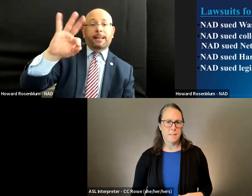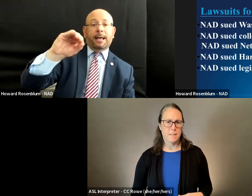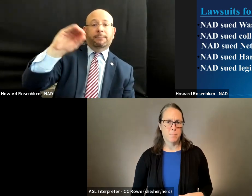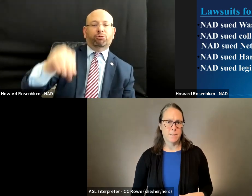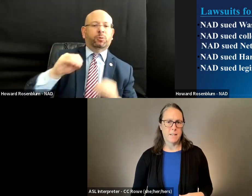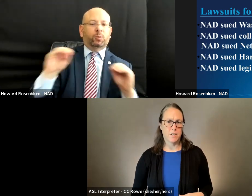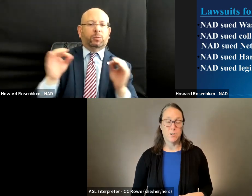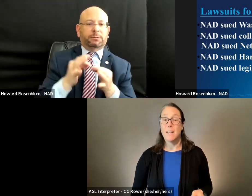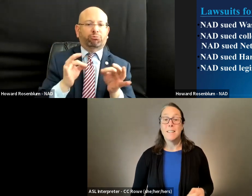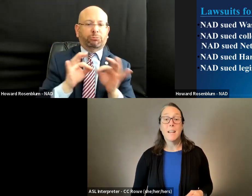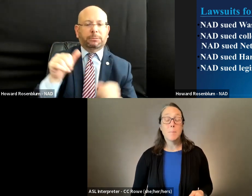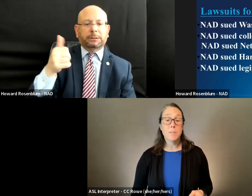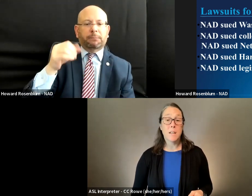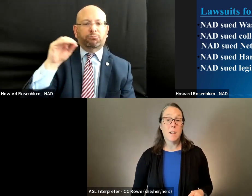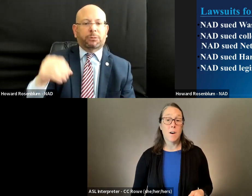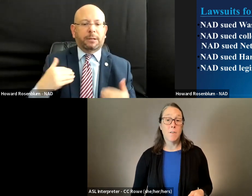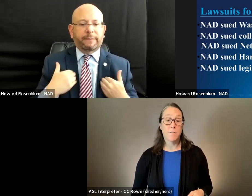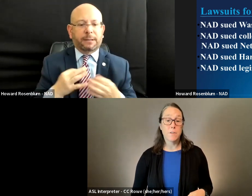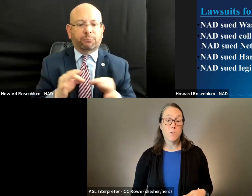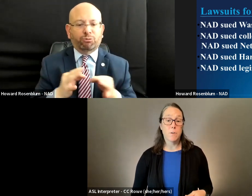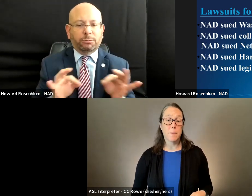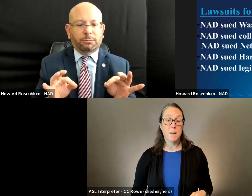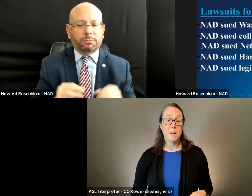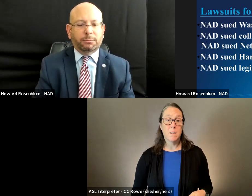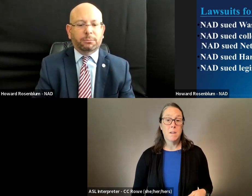streaming platform only, that's when the issue showed up. The problem